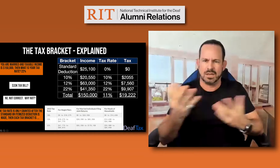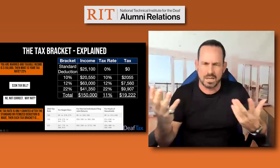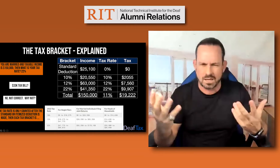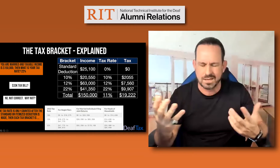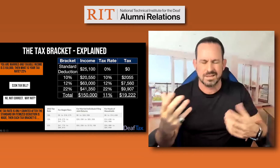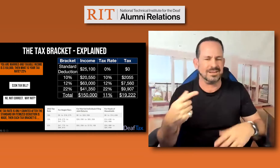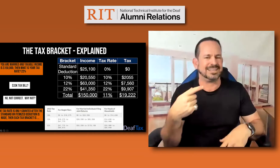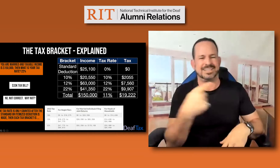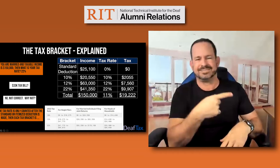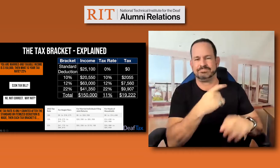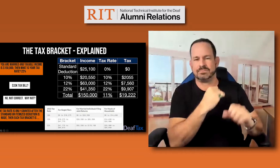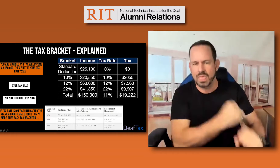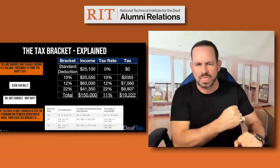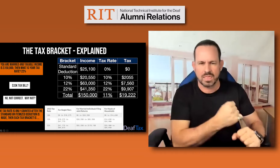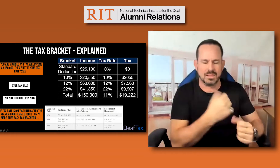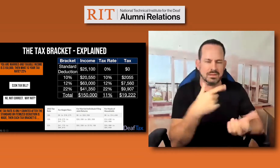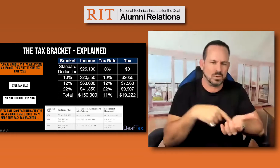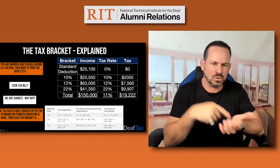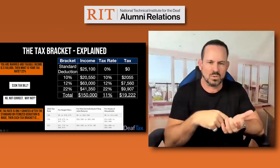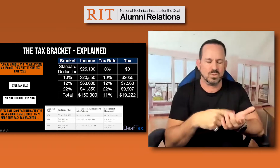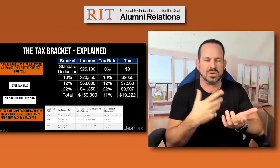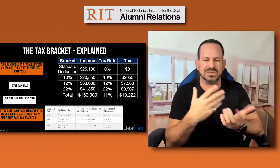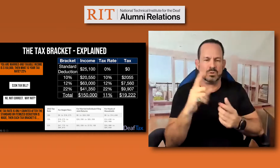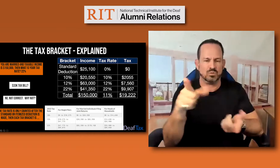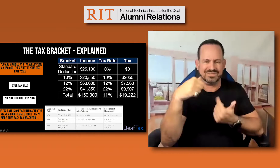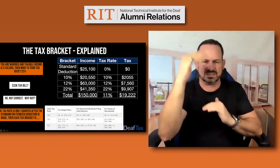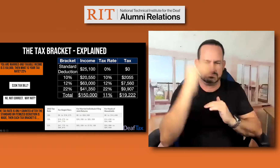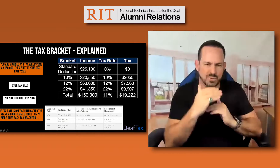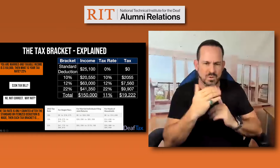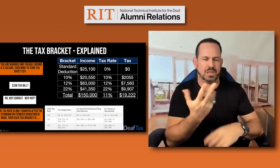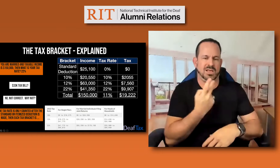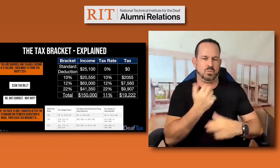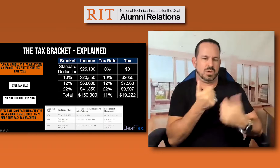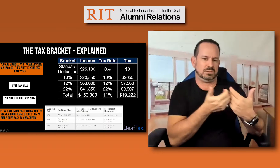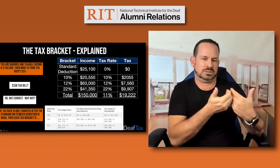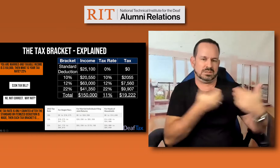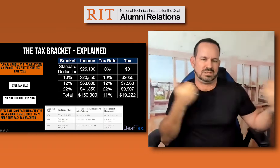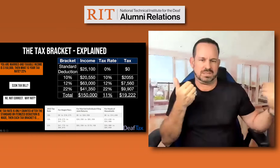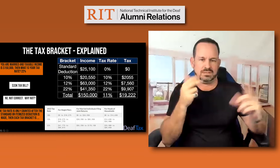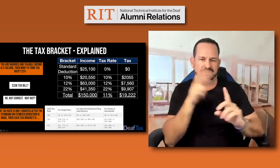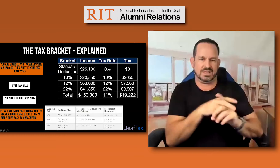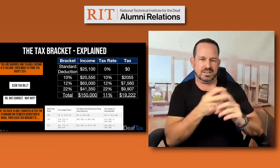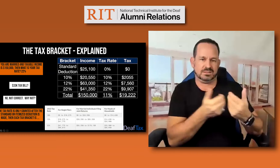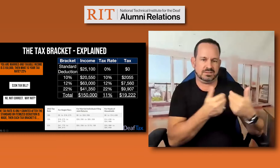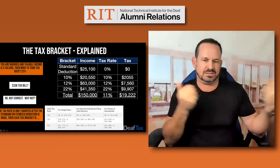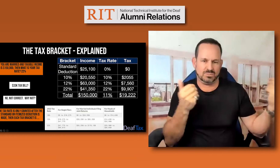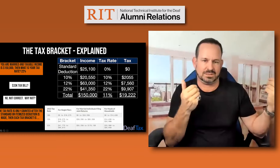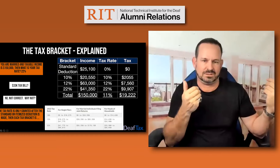you'll have different tax brackets. People say, "Well, what if we're a couple?" Well, you know, it just depends on the married status there.